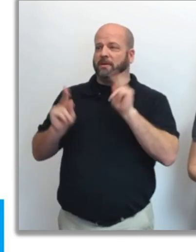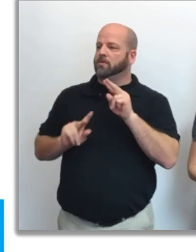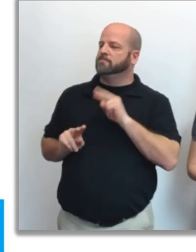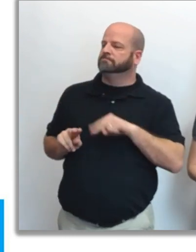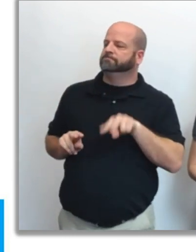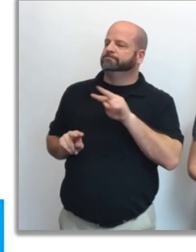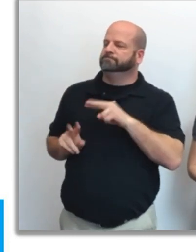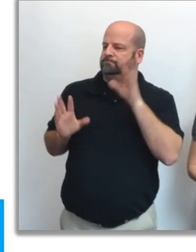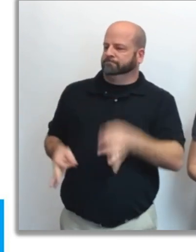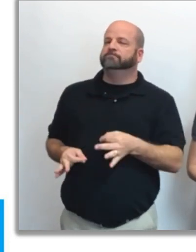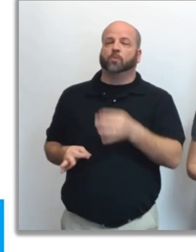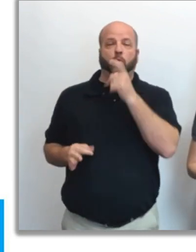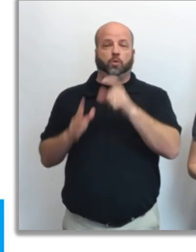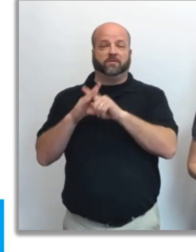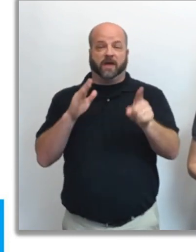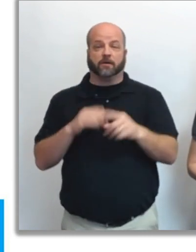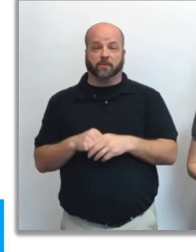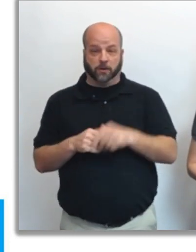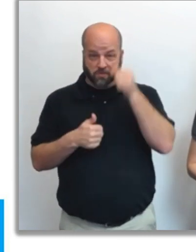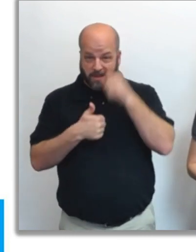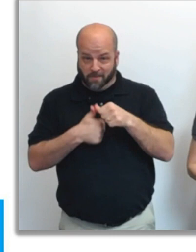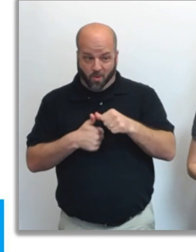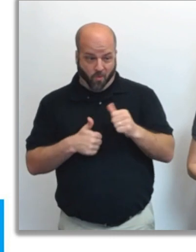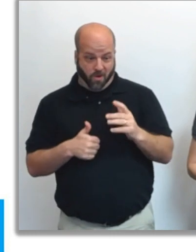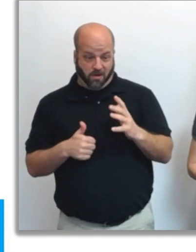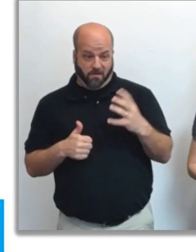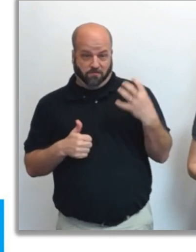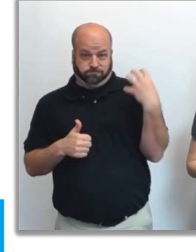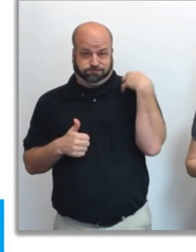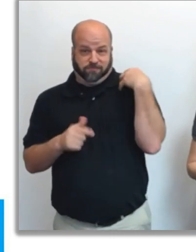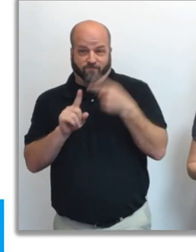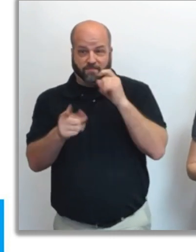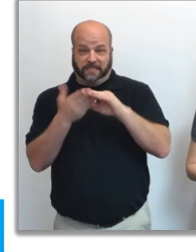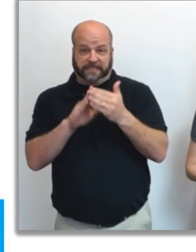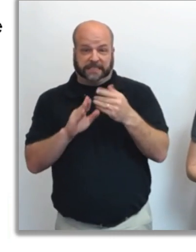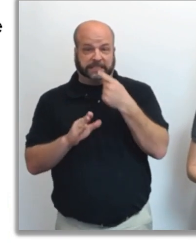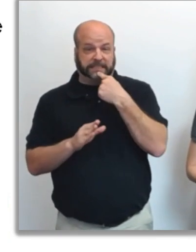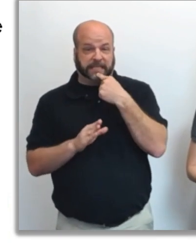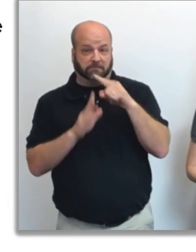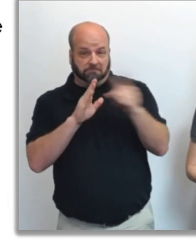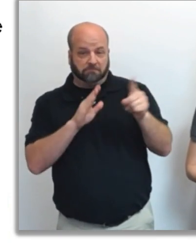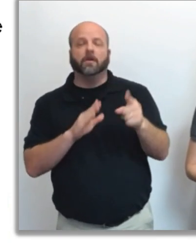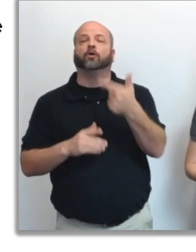Remember: when officials say it is time to evacuate … GO!